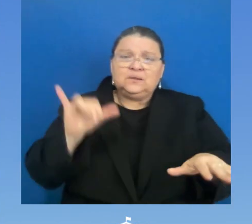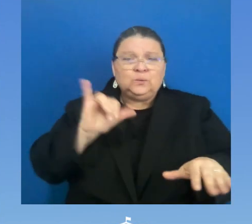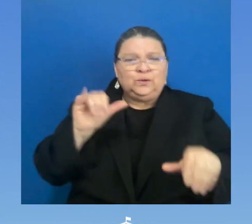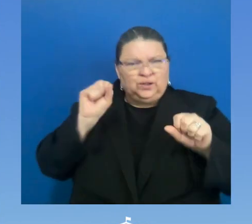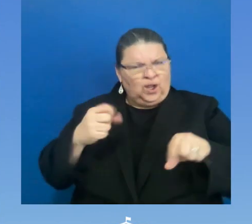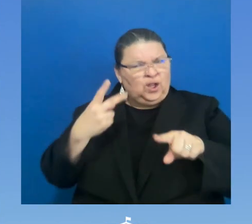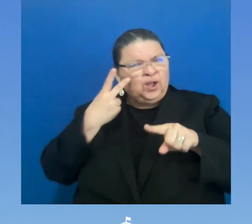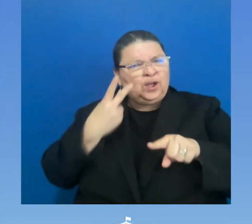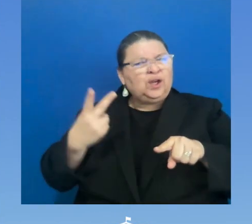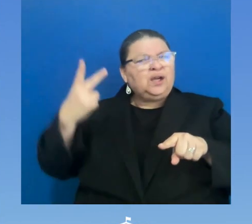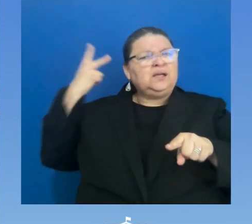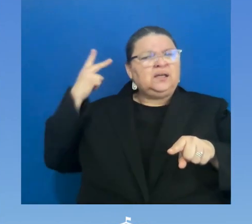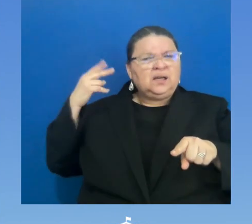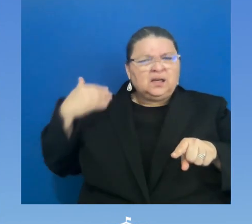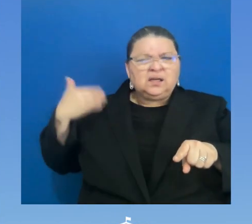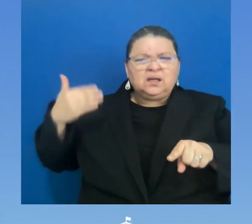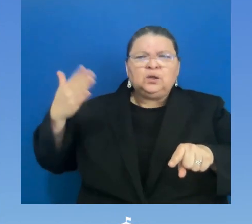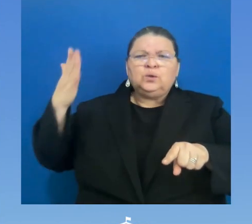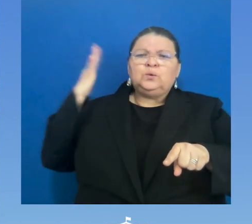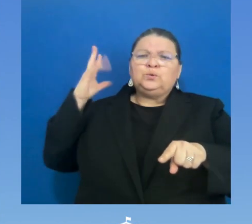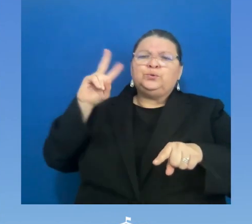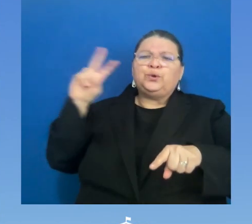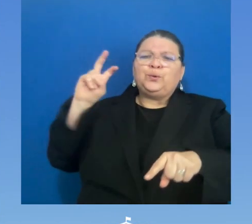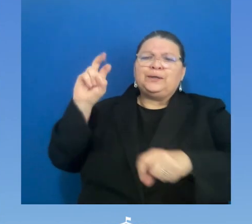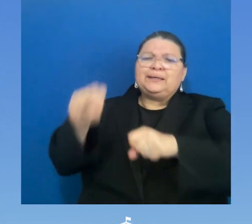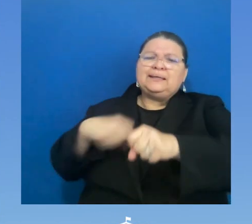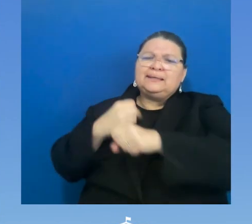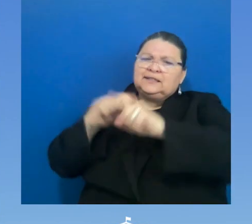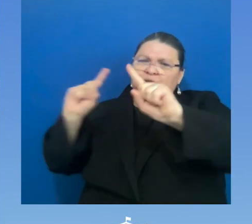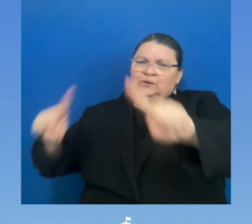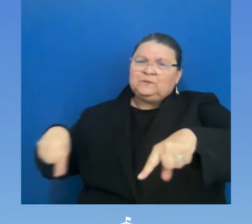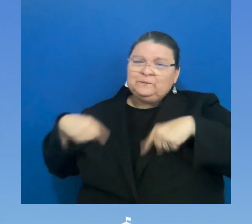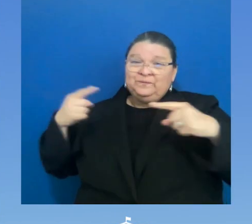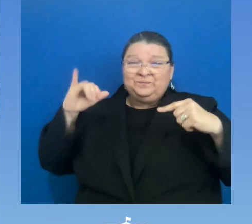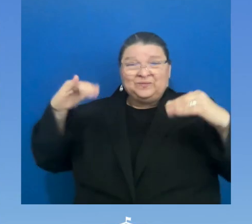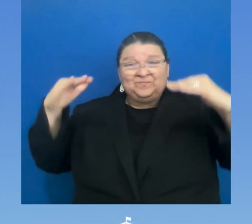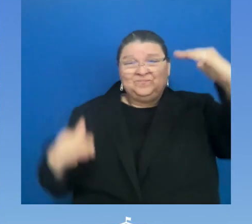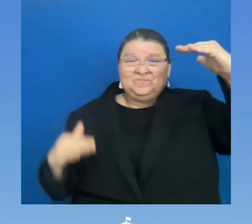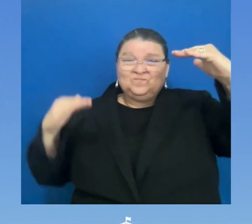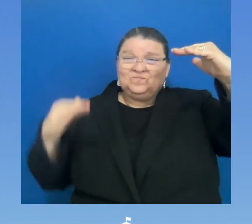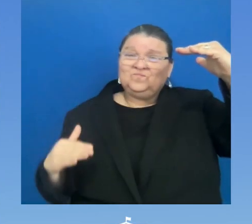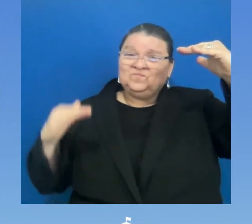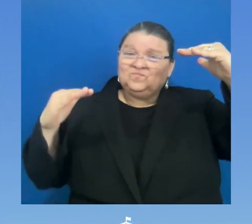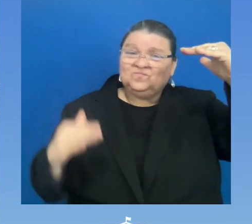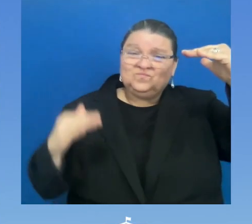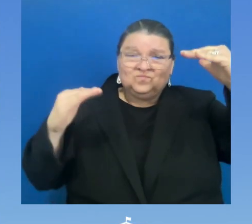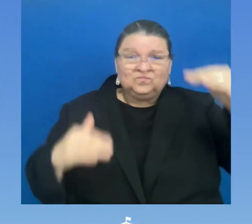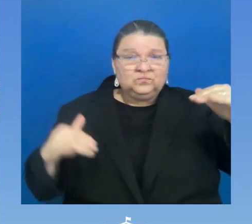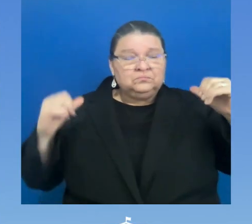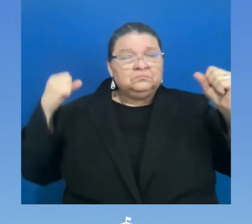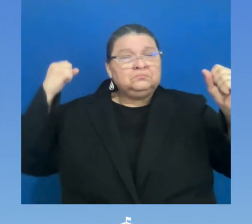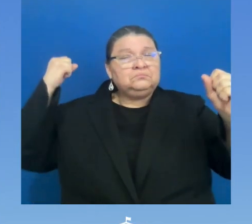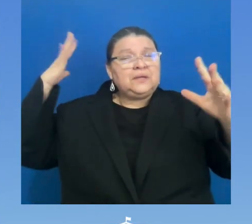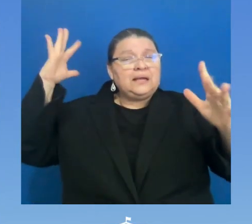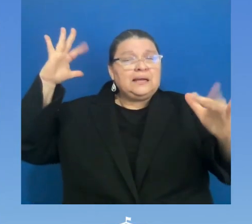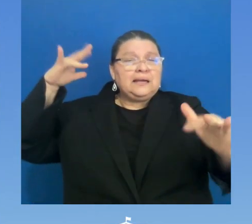especially women of color. This injustice has been created over many decades in our country, but thanks to the leadership today of the president,